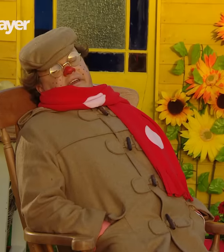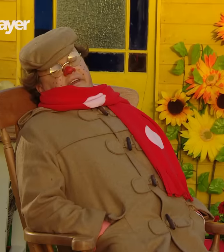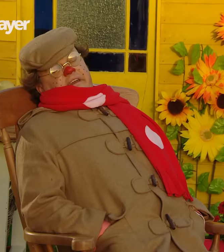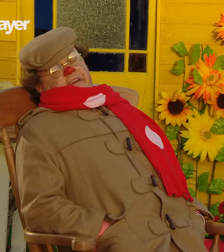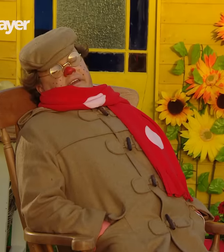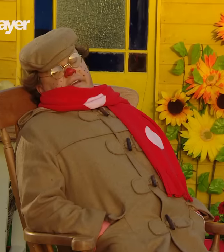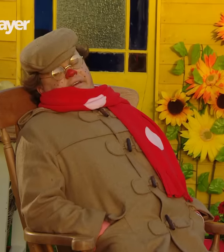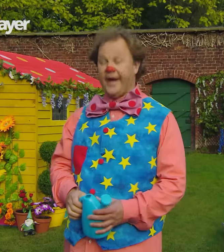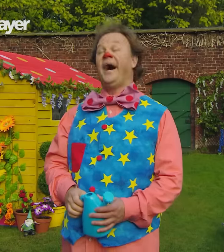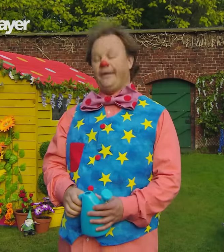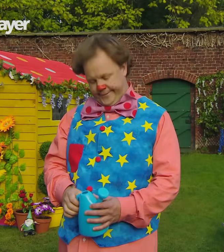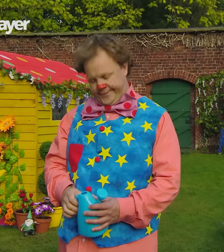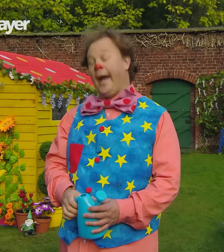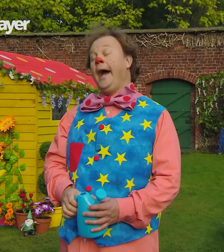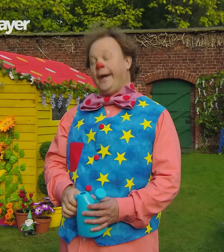no